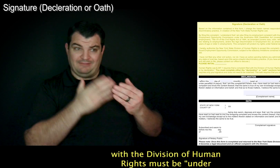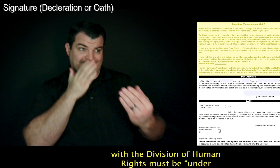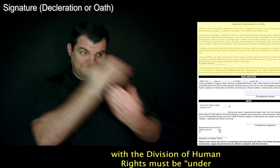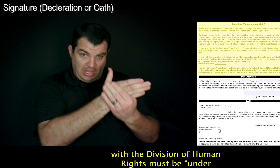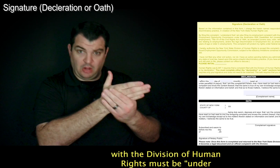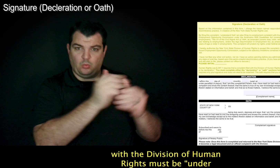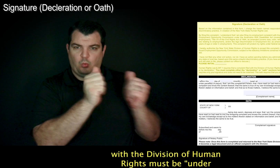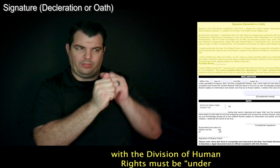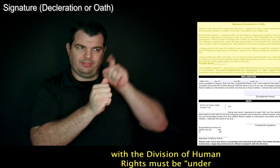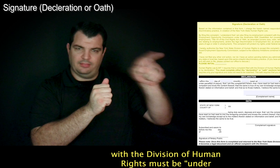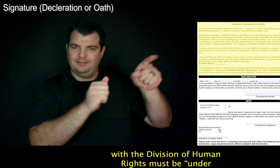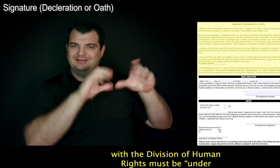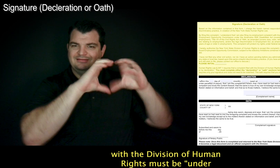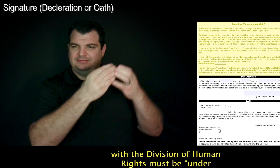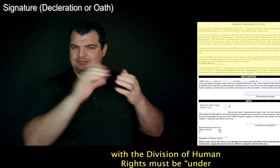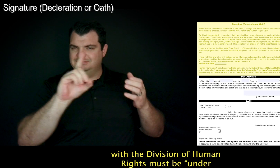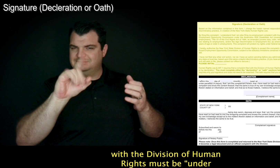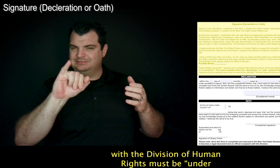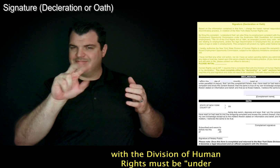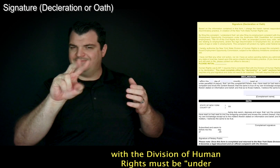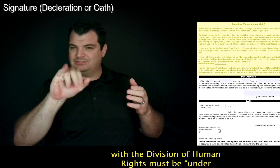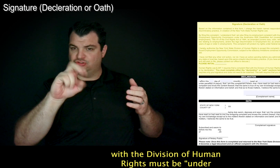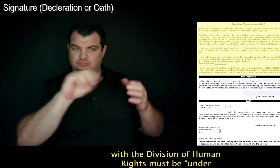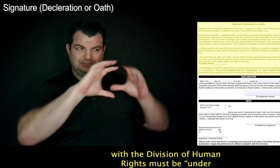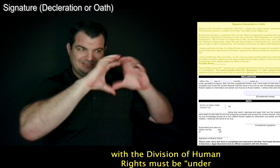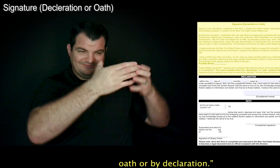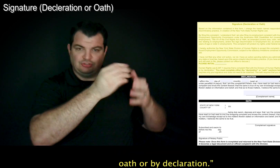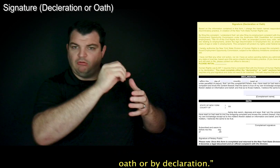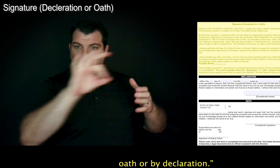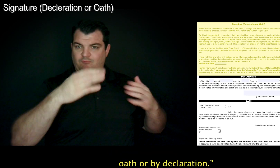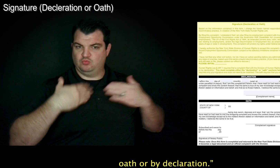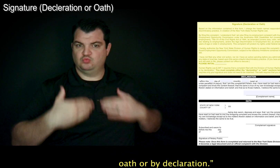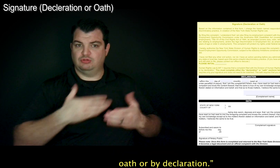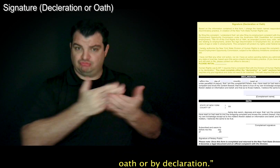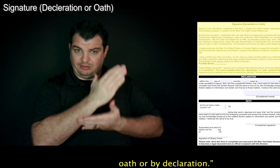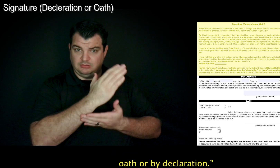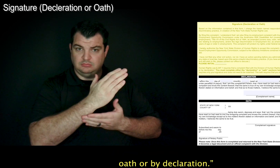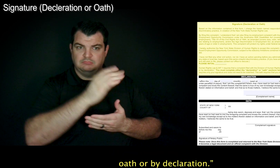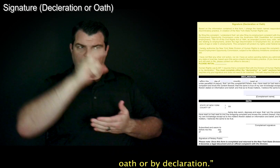with the Division of Human Rights must be “under oath or by declaration.”